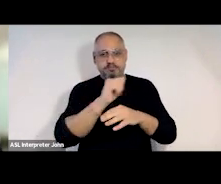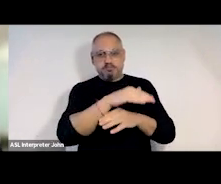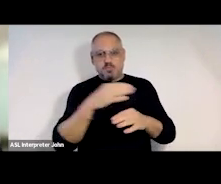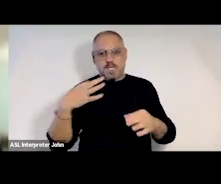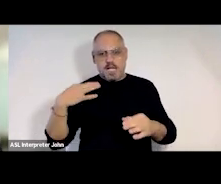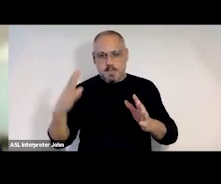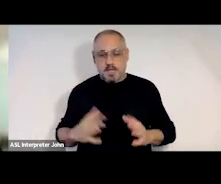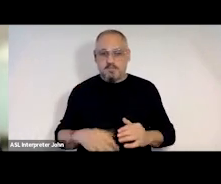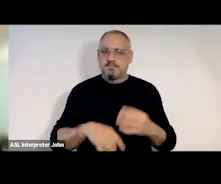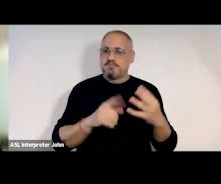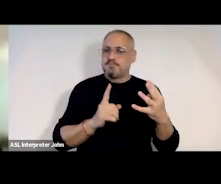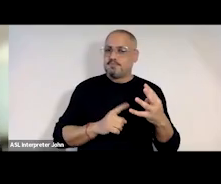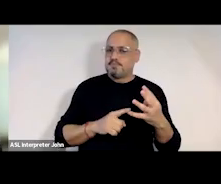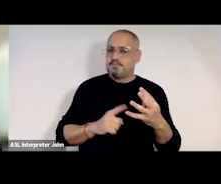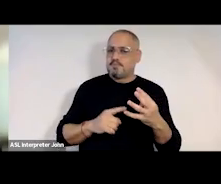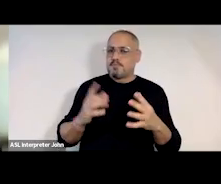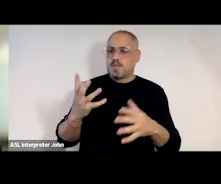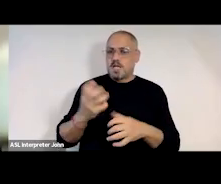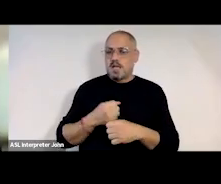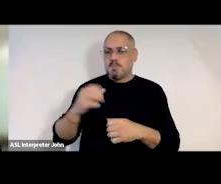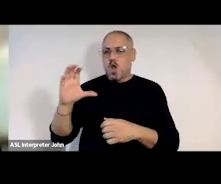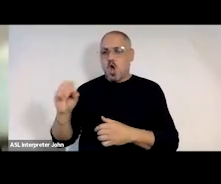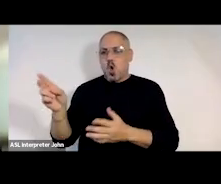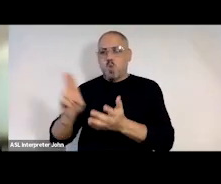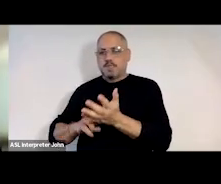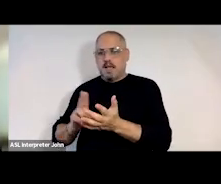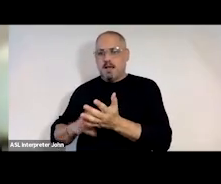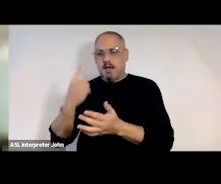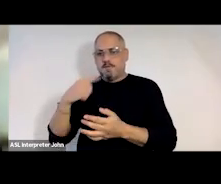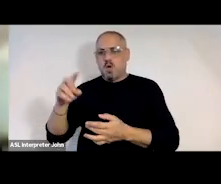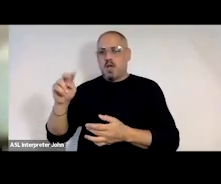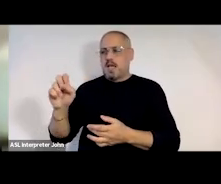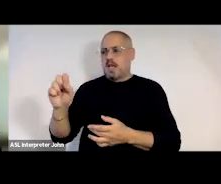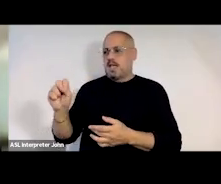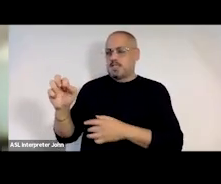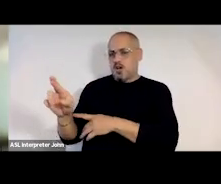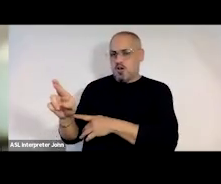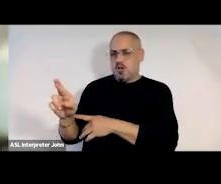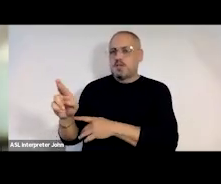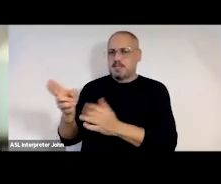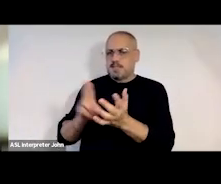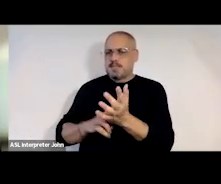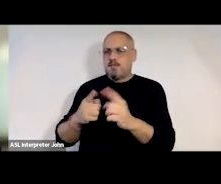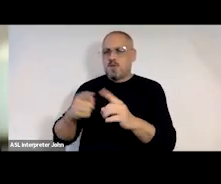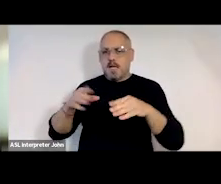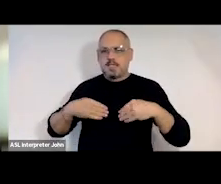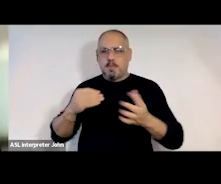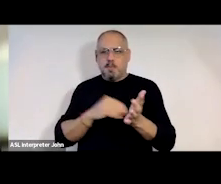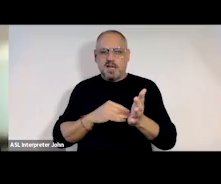And then number four, obtaining a co-signature for that MSR, that could be signed by an acceptable medical resource,